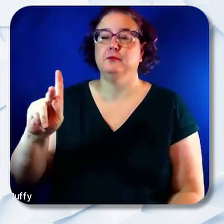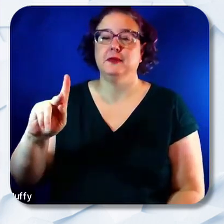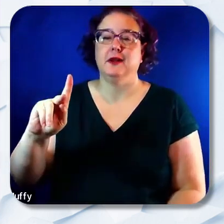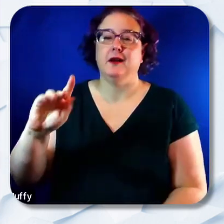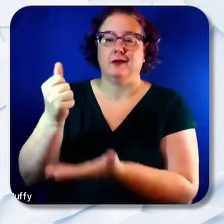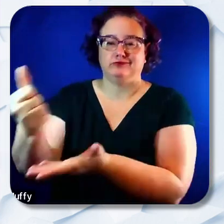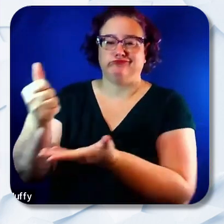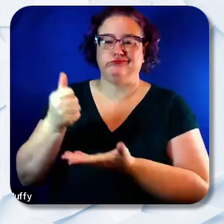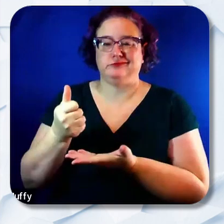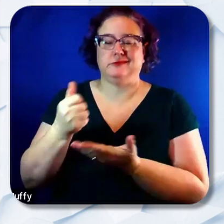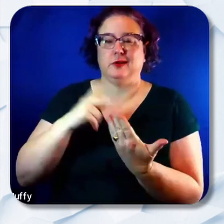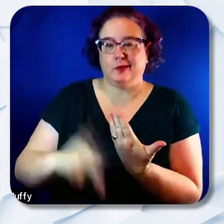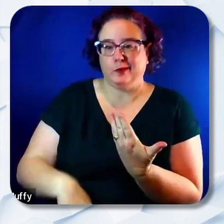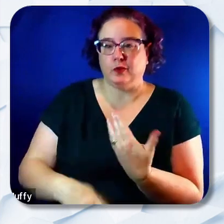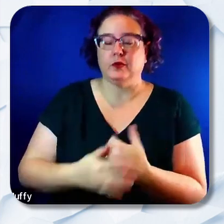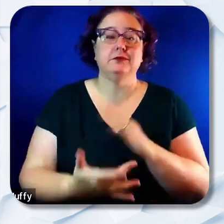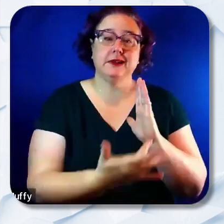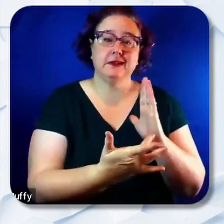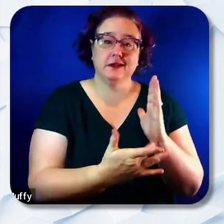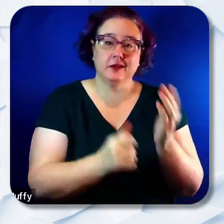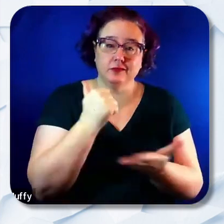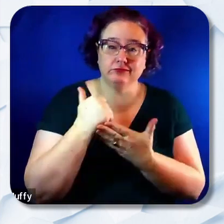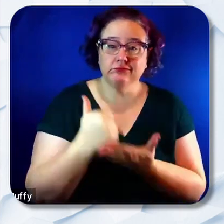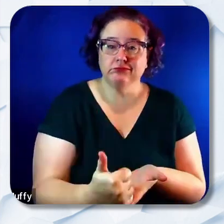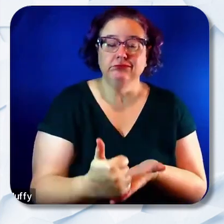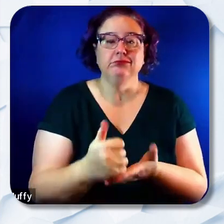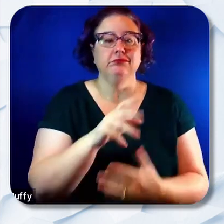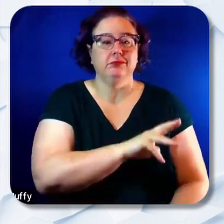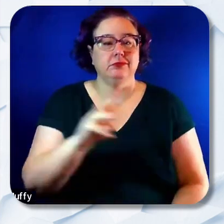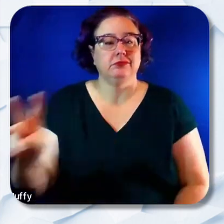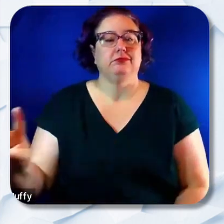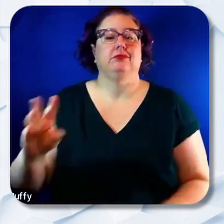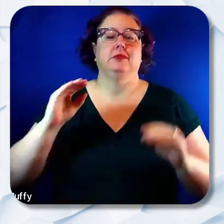This technical assistance webinar is provided by the Educator Excellence and Equity Division